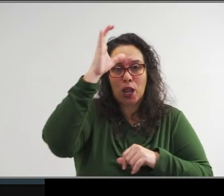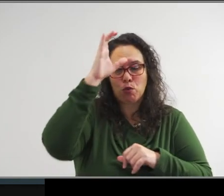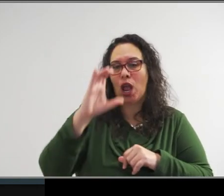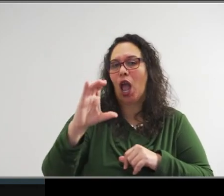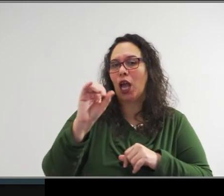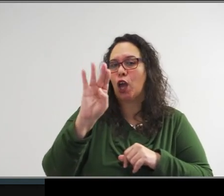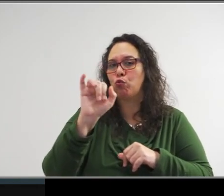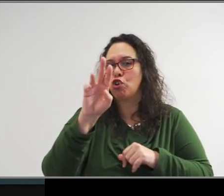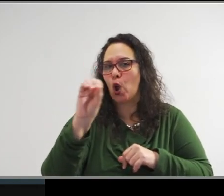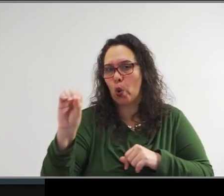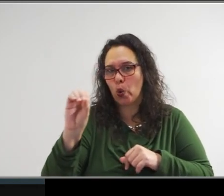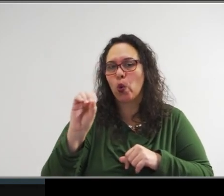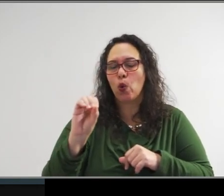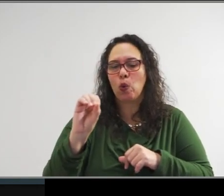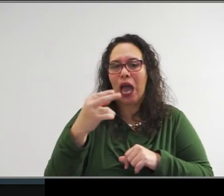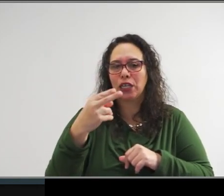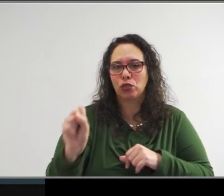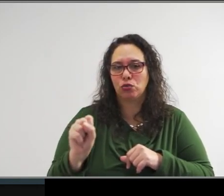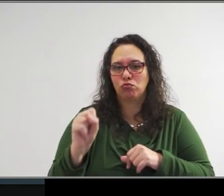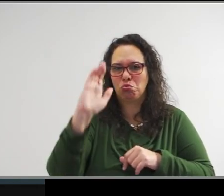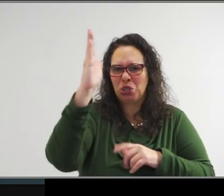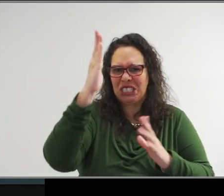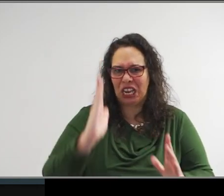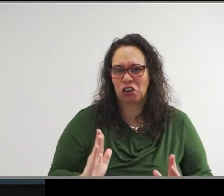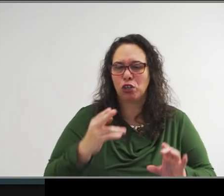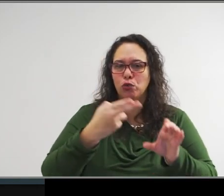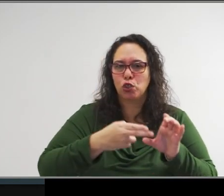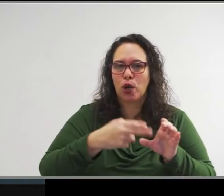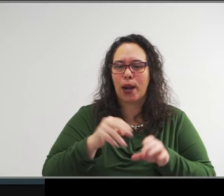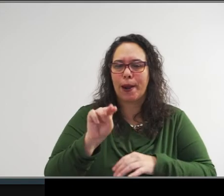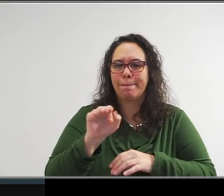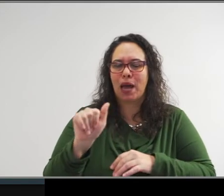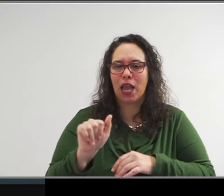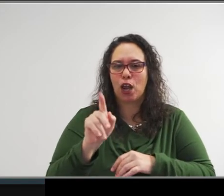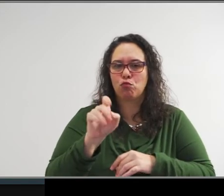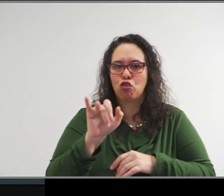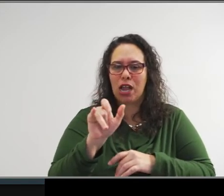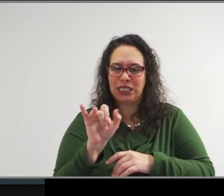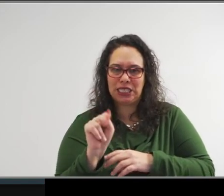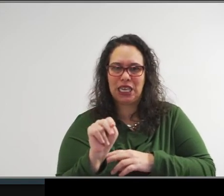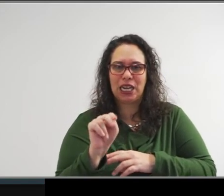She was joined. She was the presenter. She was joined by Maya Bryson from Wilson, Megan Lane